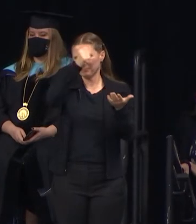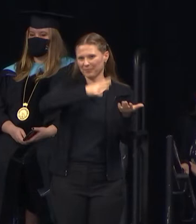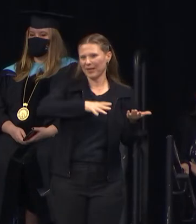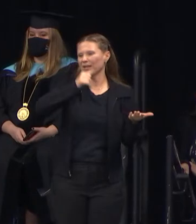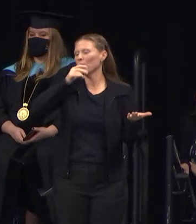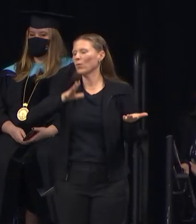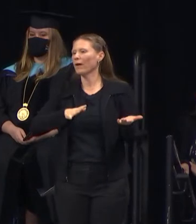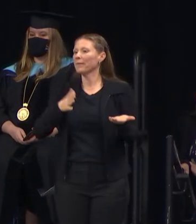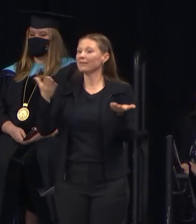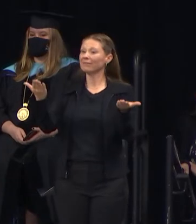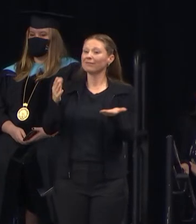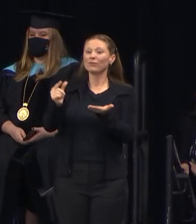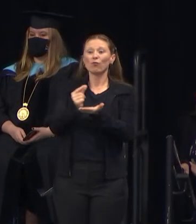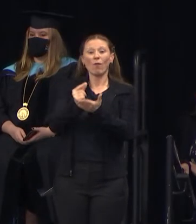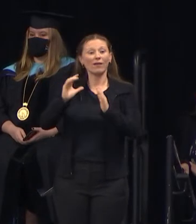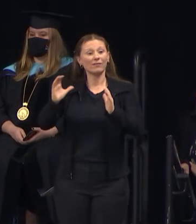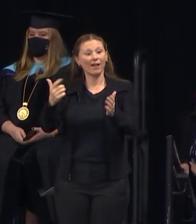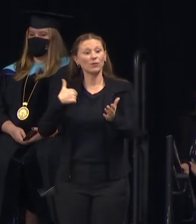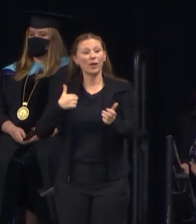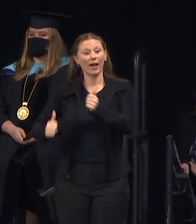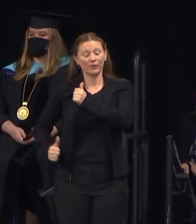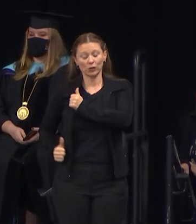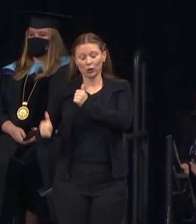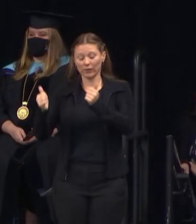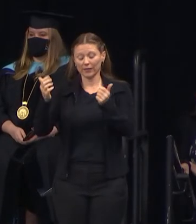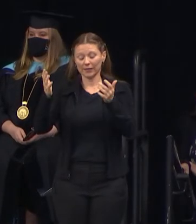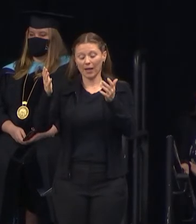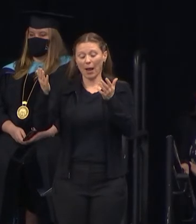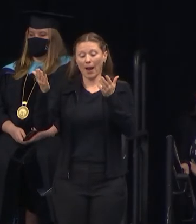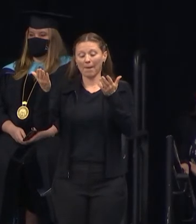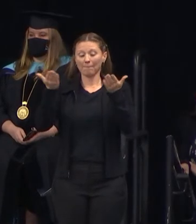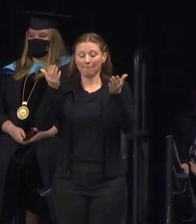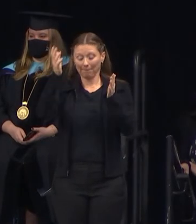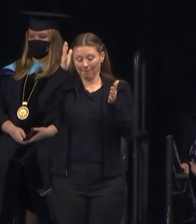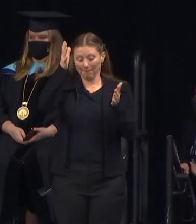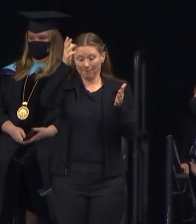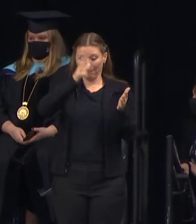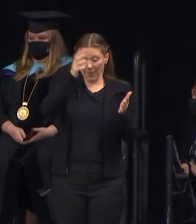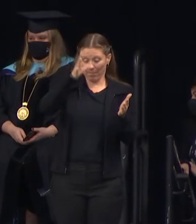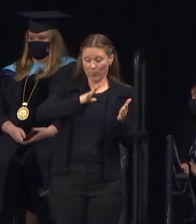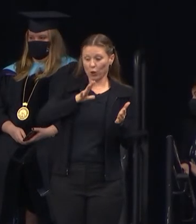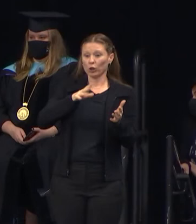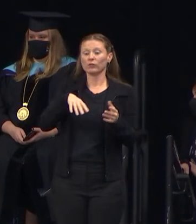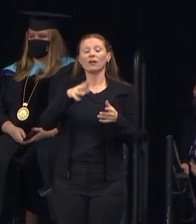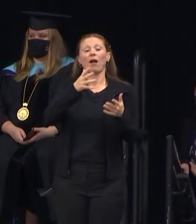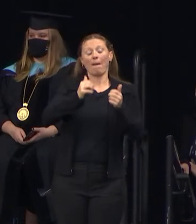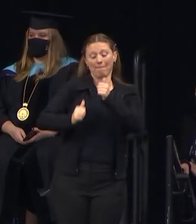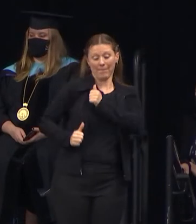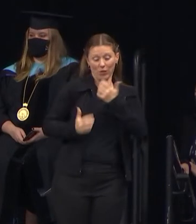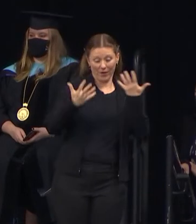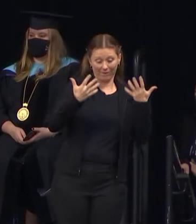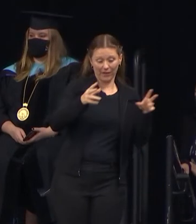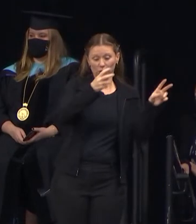we are proud to have service members and veterans who made the transition from the military to the classroom.